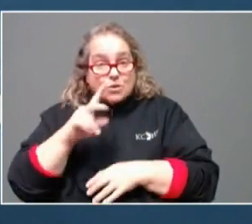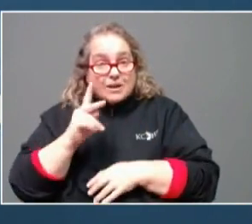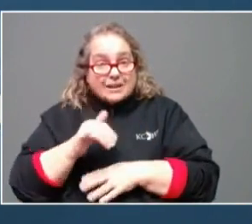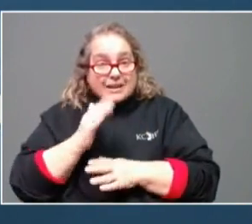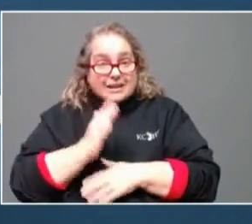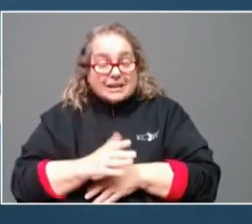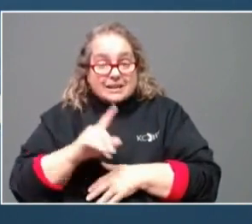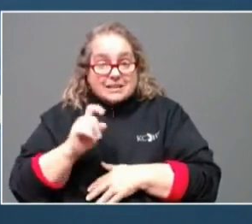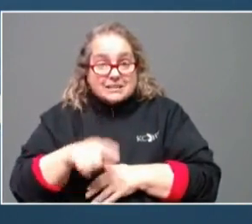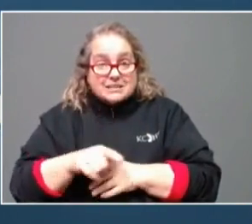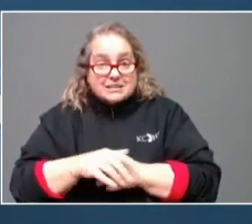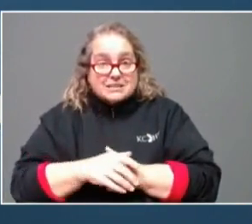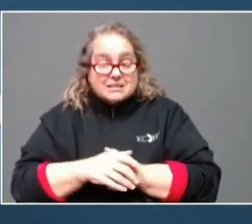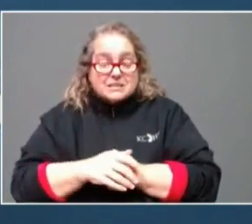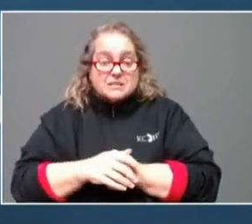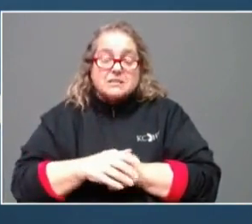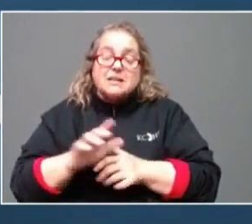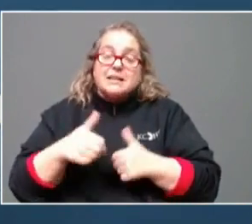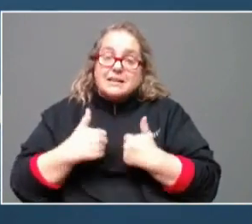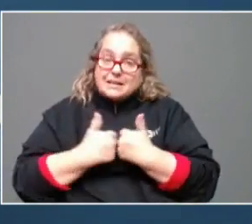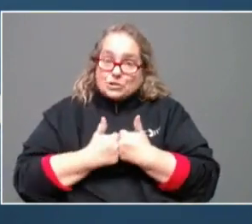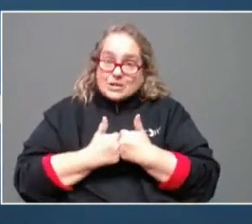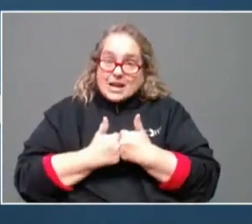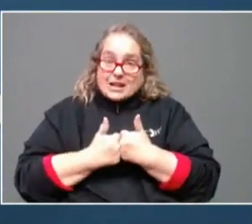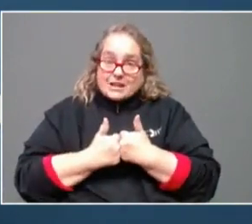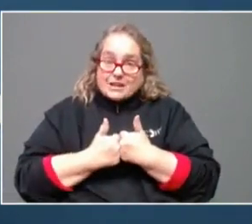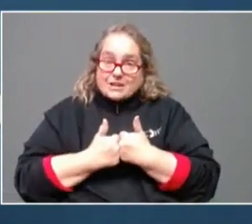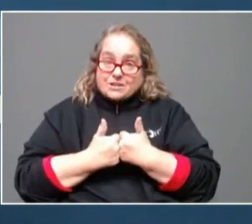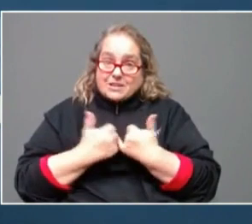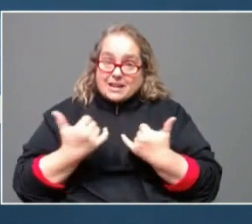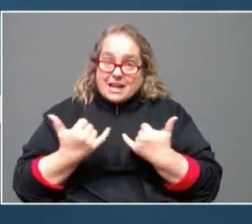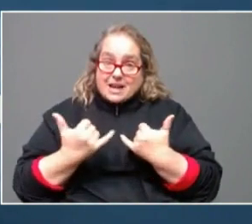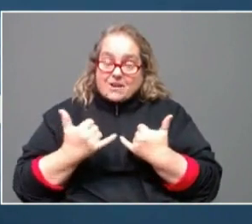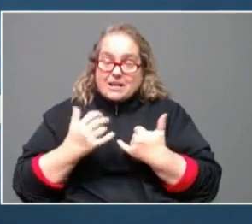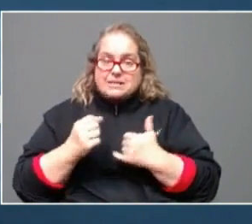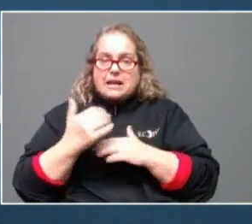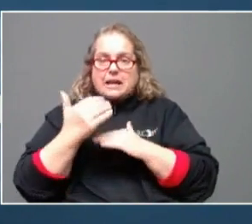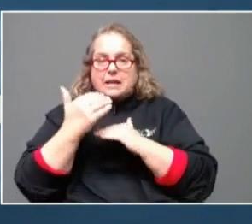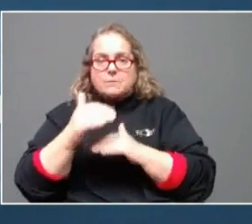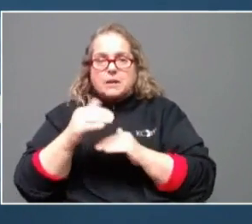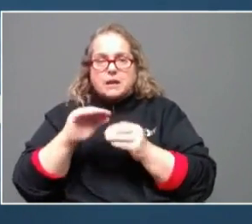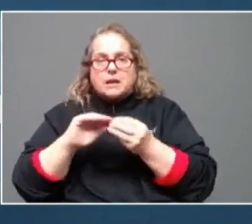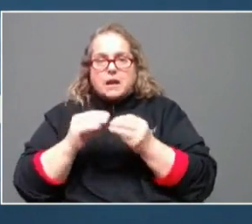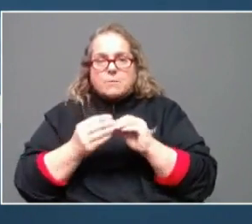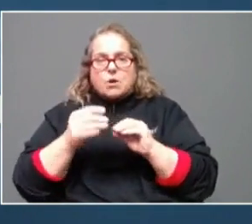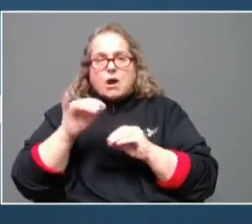Well, the, the challenge right now is the limited number of at home tests.